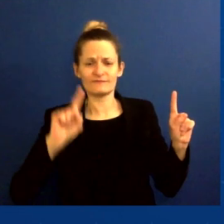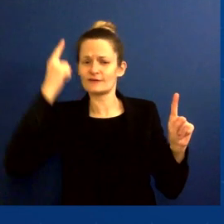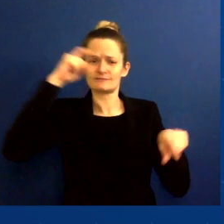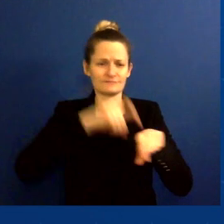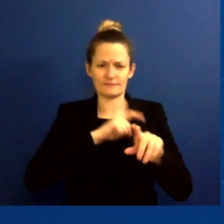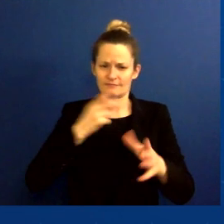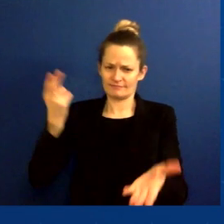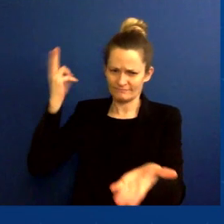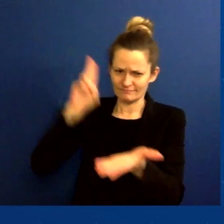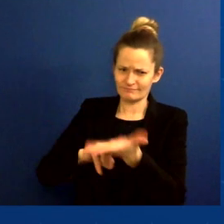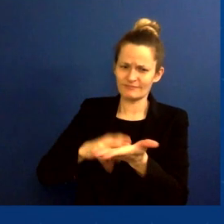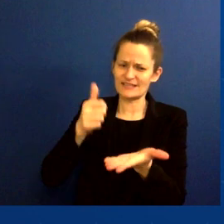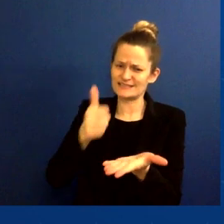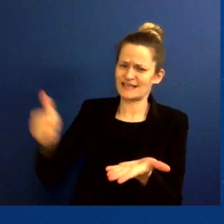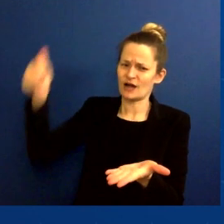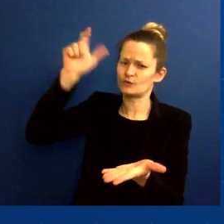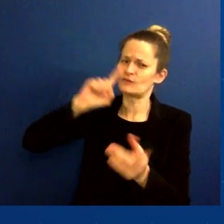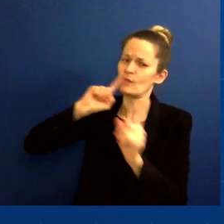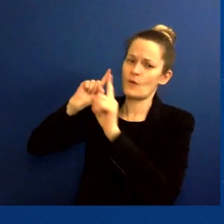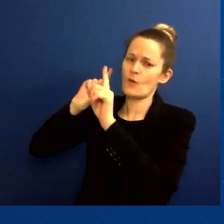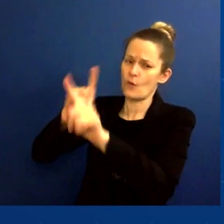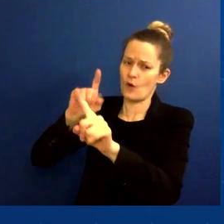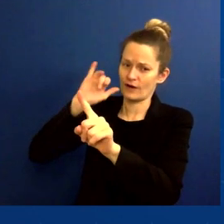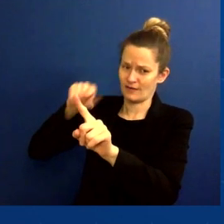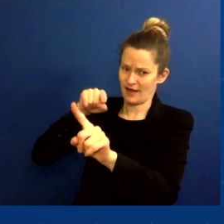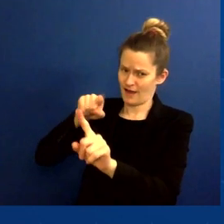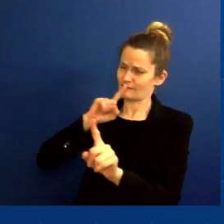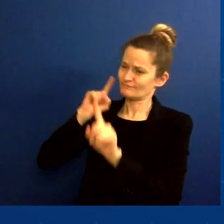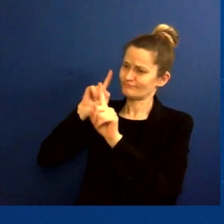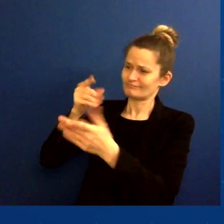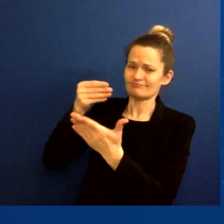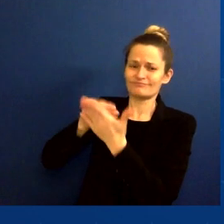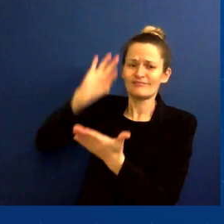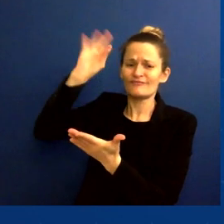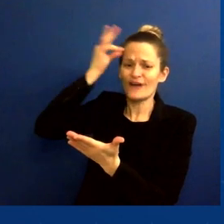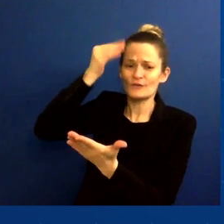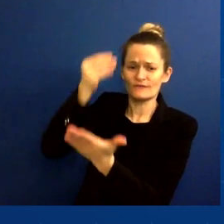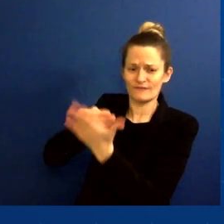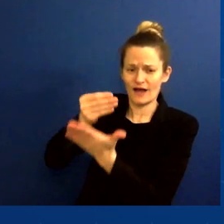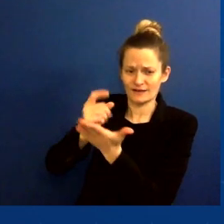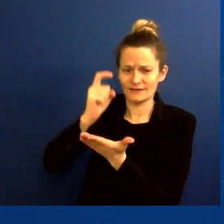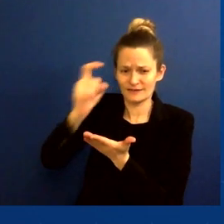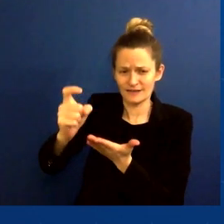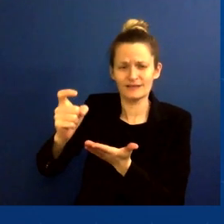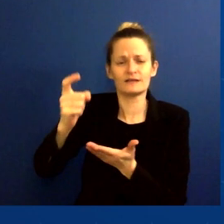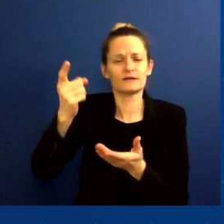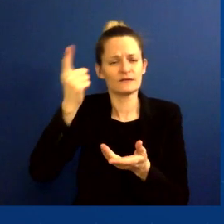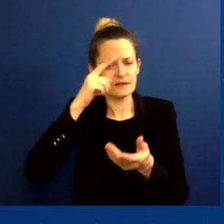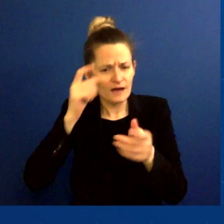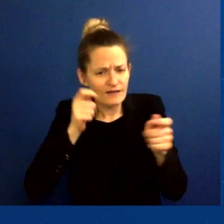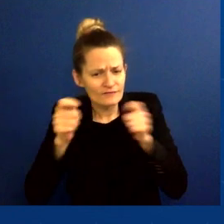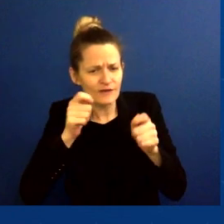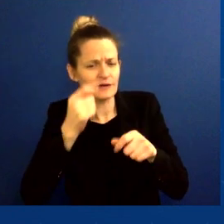federally funded construction projects are governed by project labor agreements. And I know from experience plays